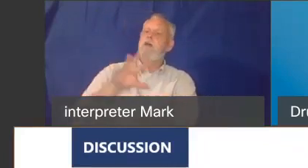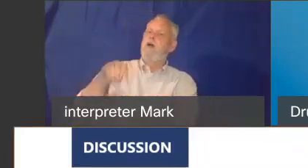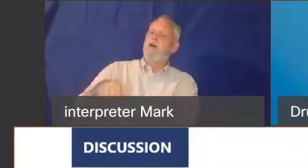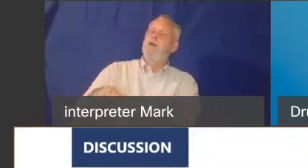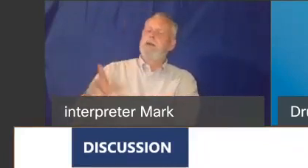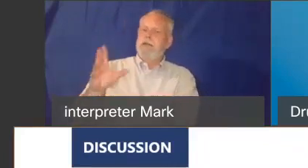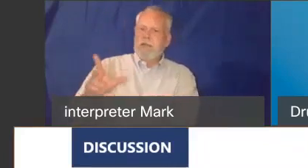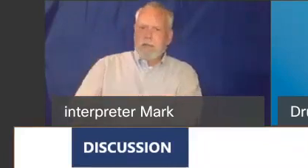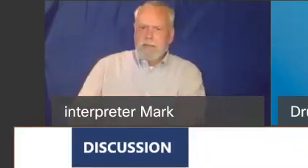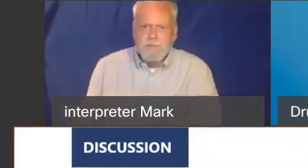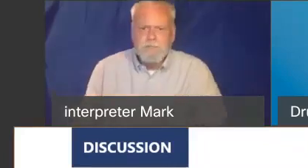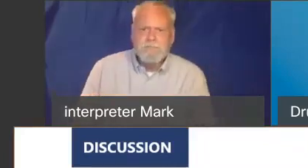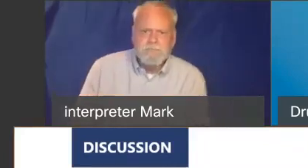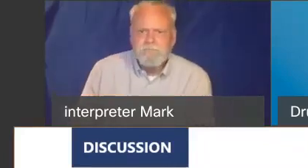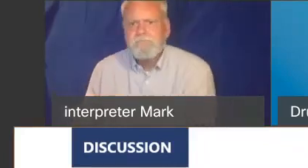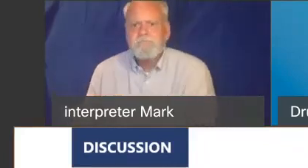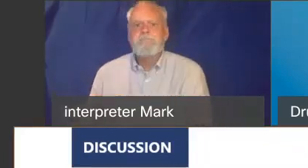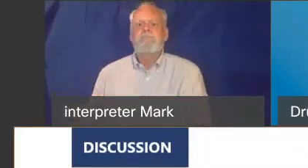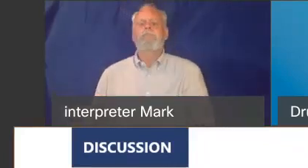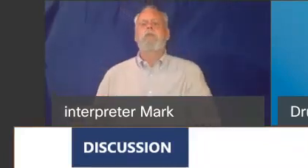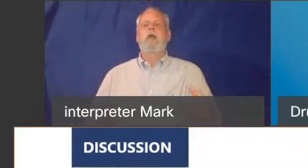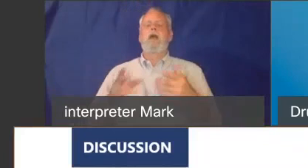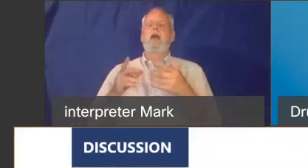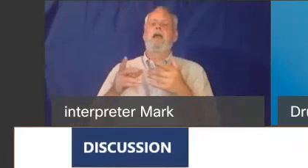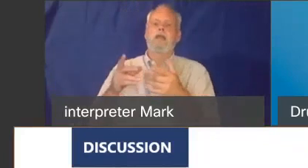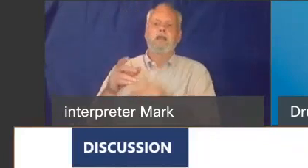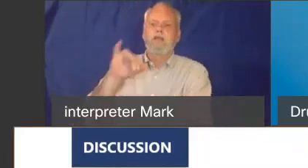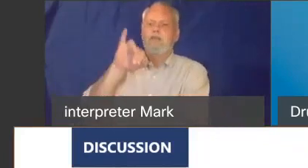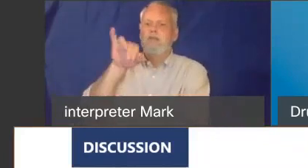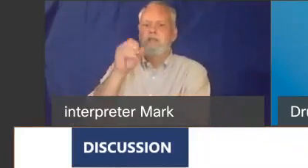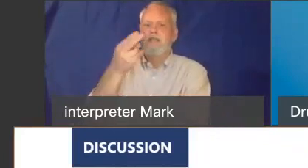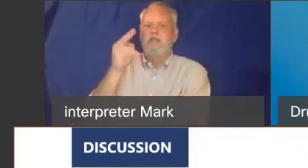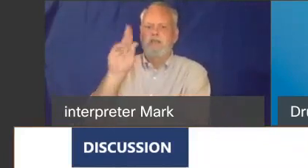Uh, probably been I've been using this in a lot lately, but there's a Johnny Cash song called 1 piece at a time.